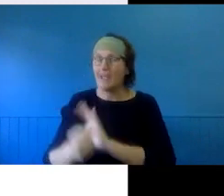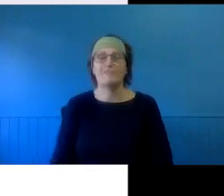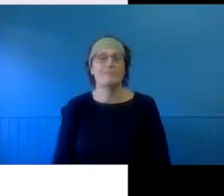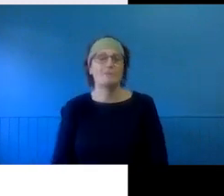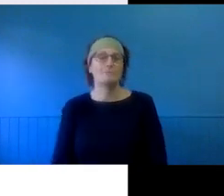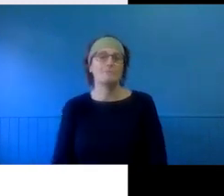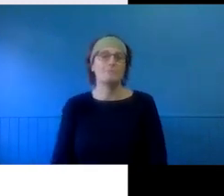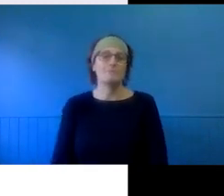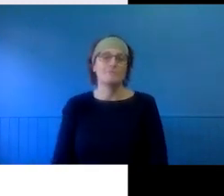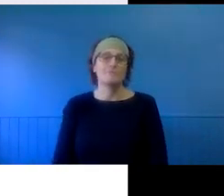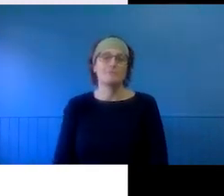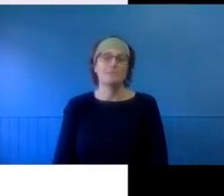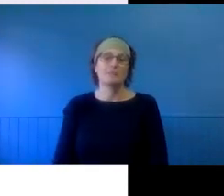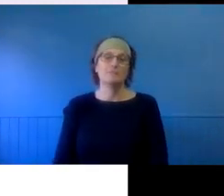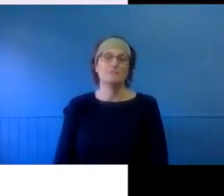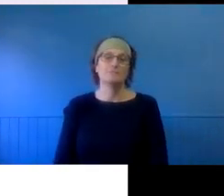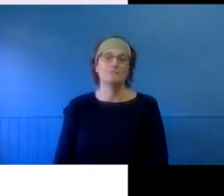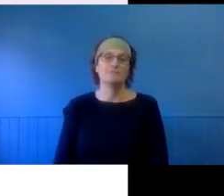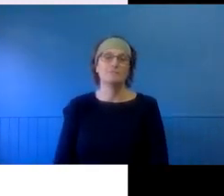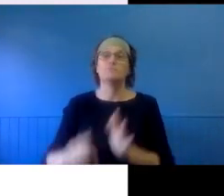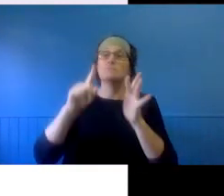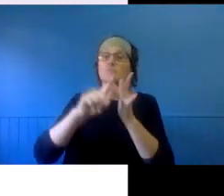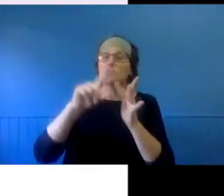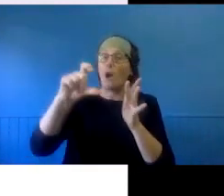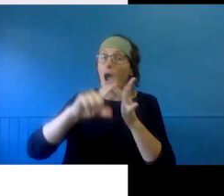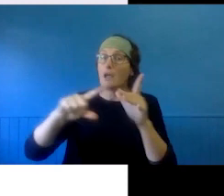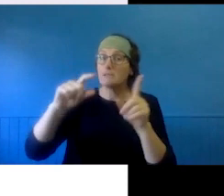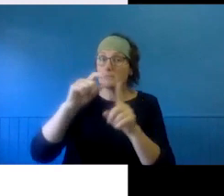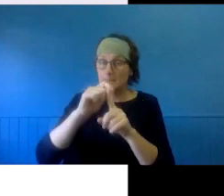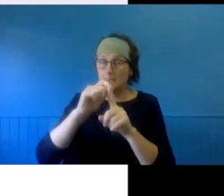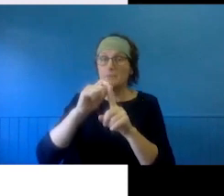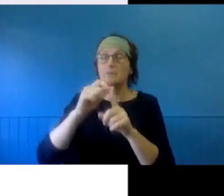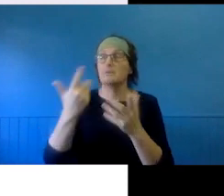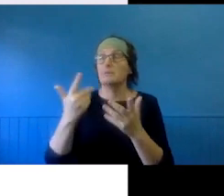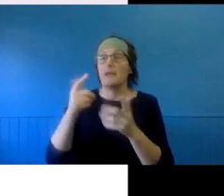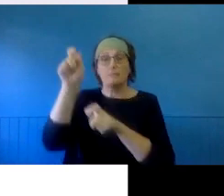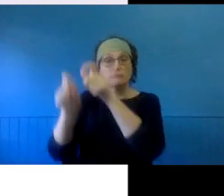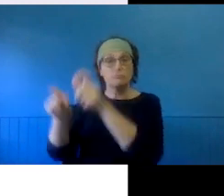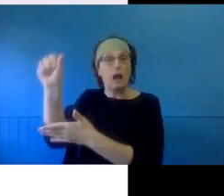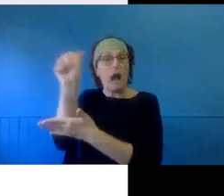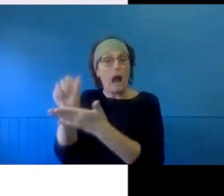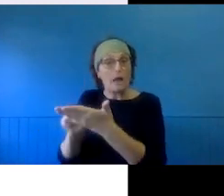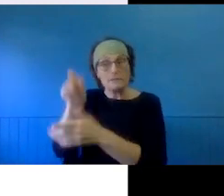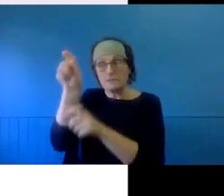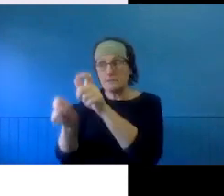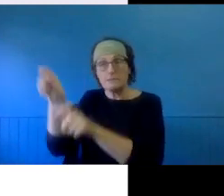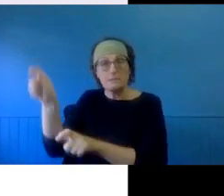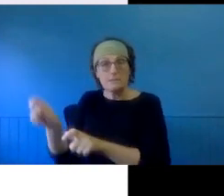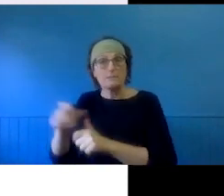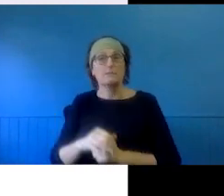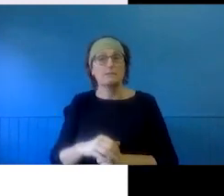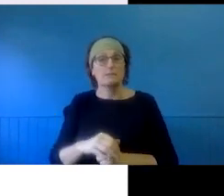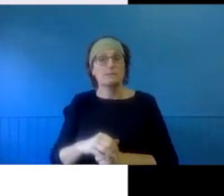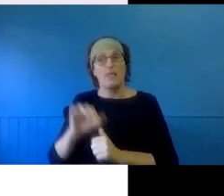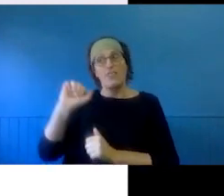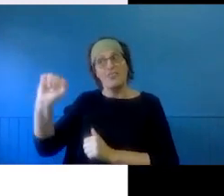When we deal with ICIP and artists taking their heritage work to the